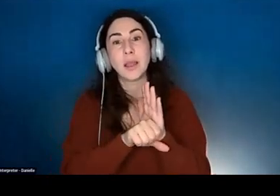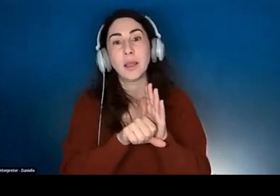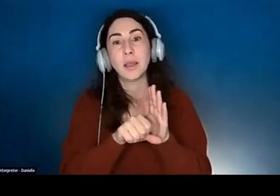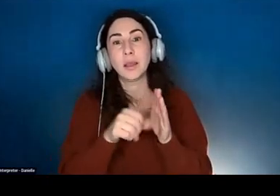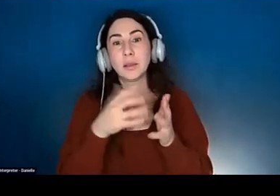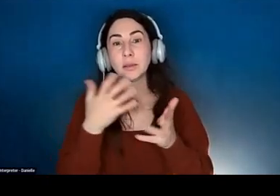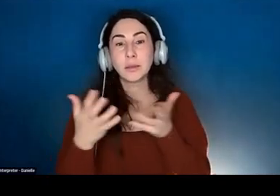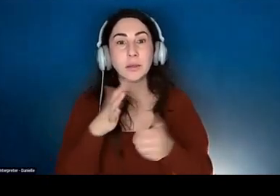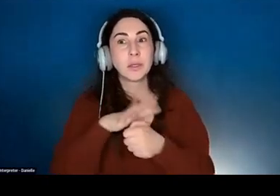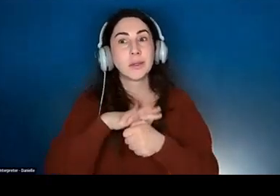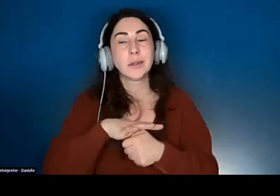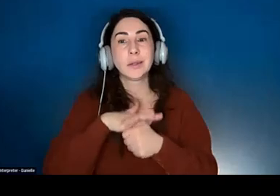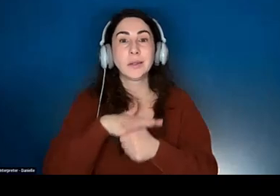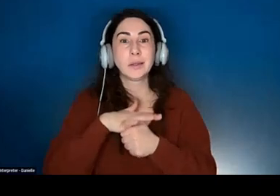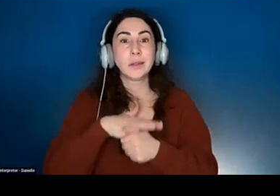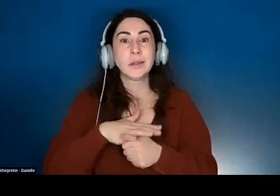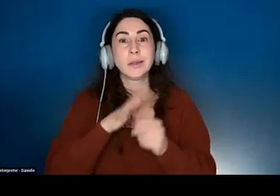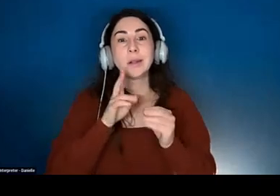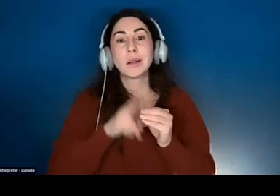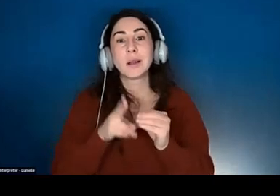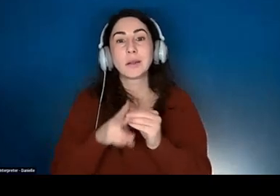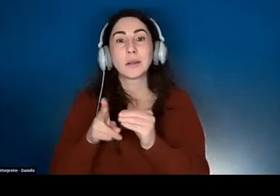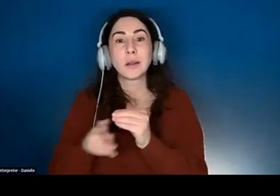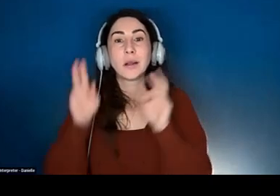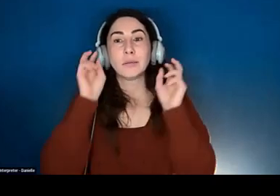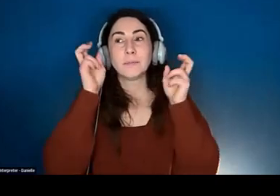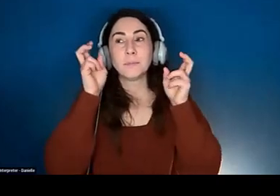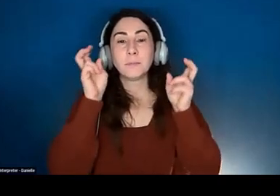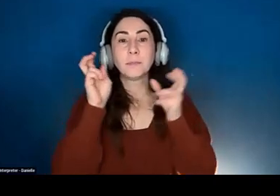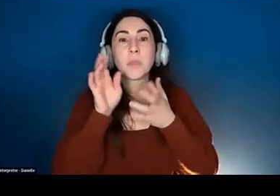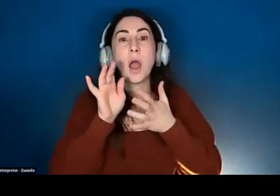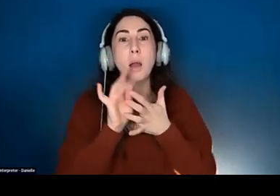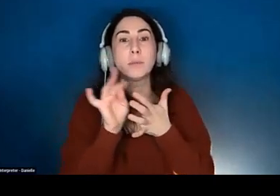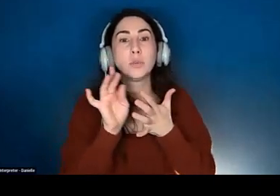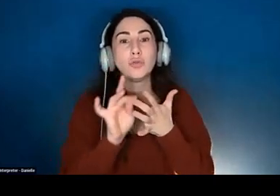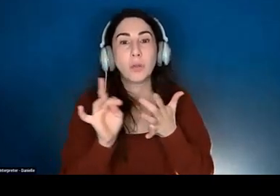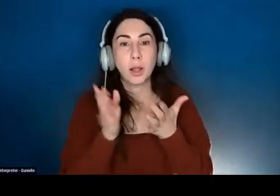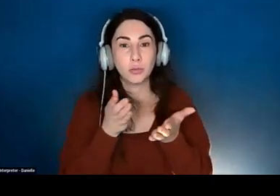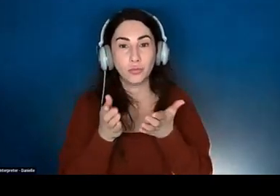are considered optional services under Medicaid and home